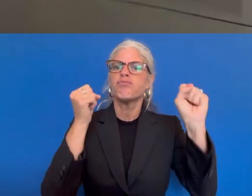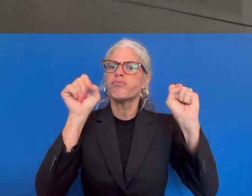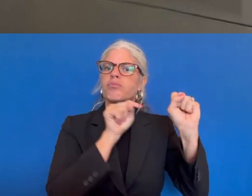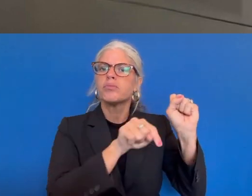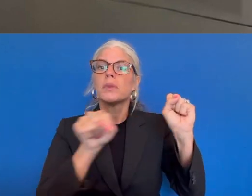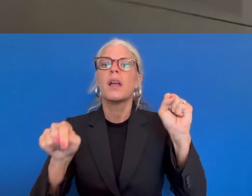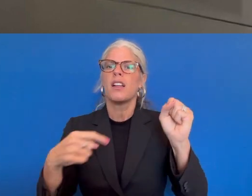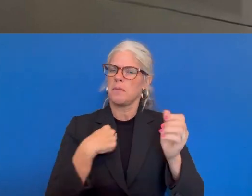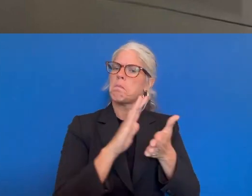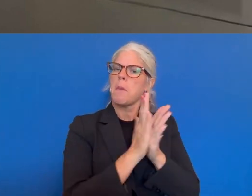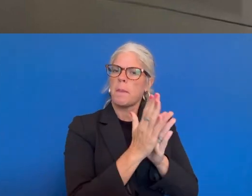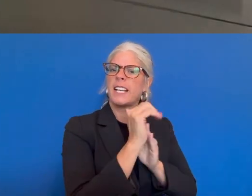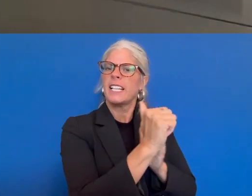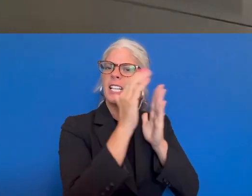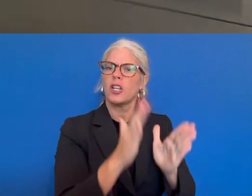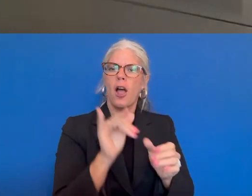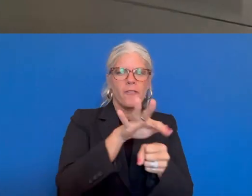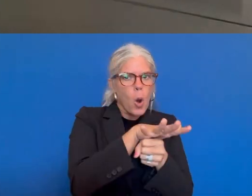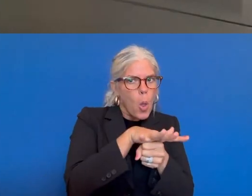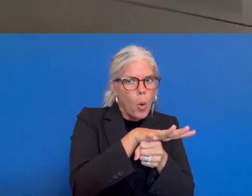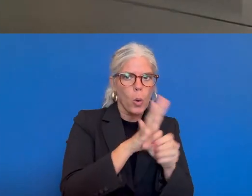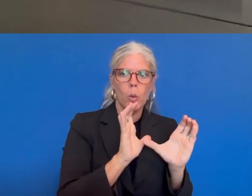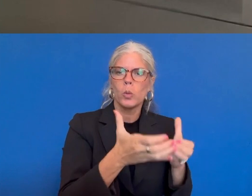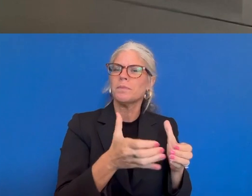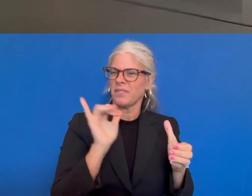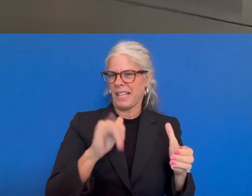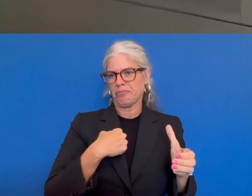and being a somewhat leader